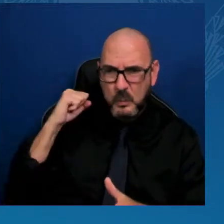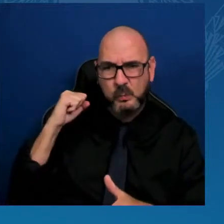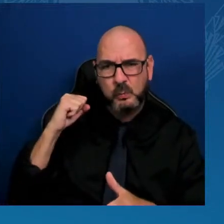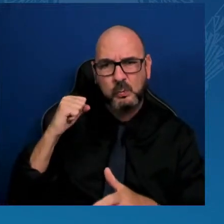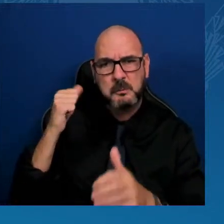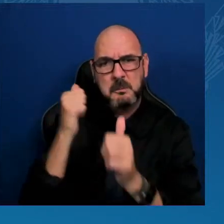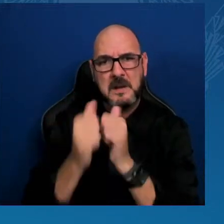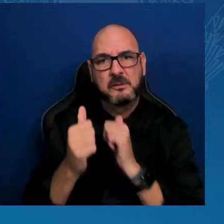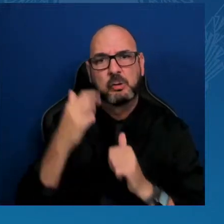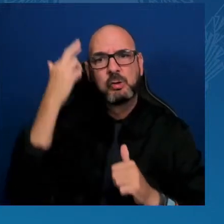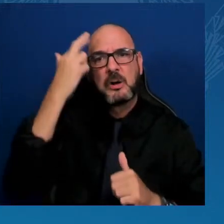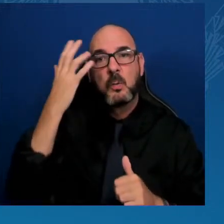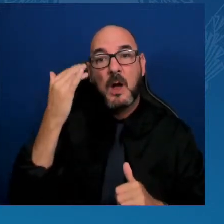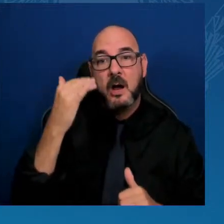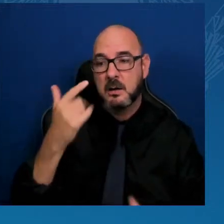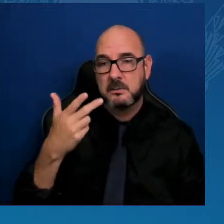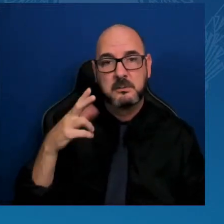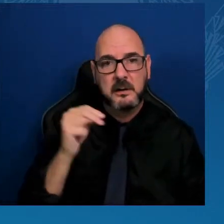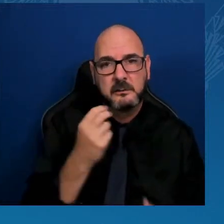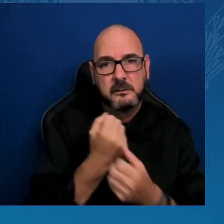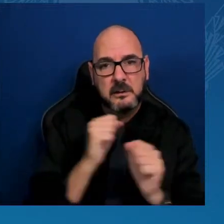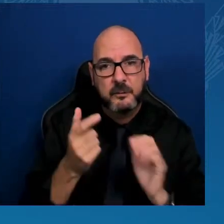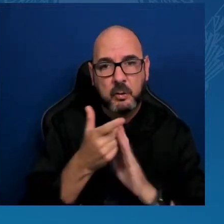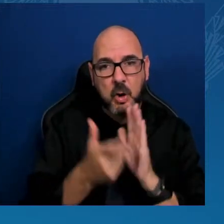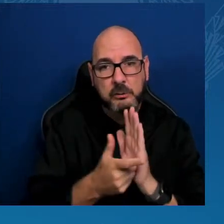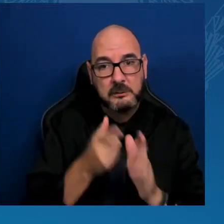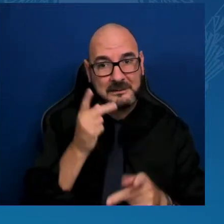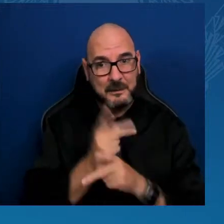to keep our children and places of worship safe --